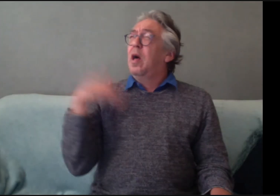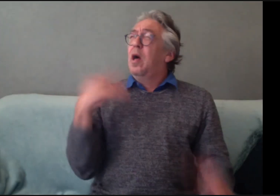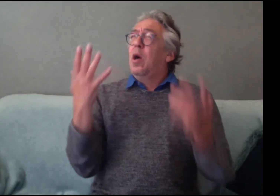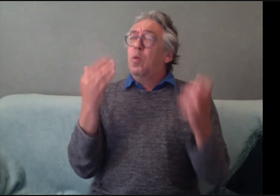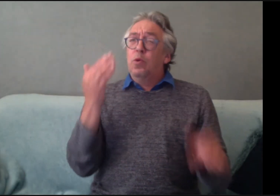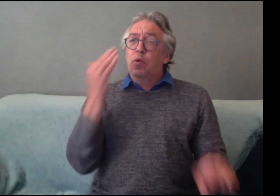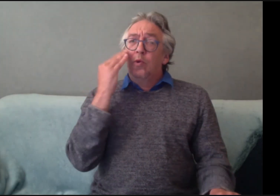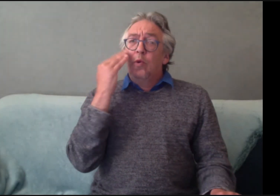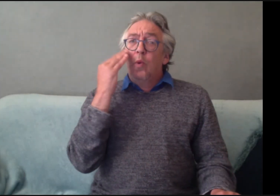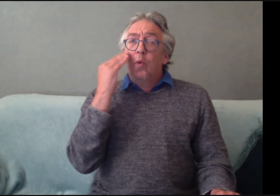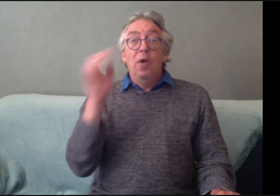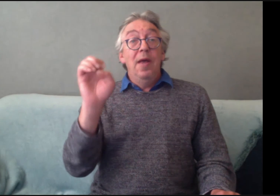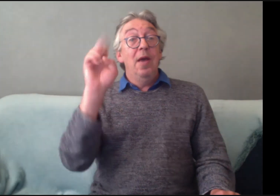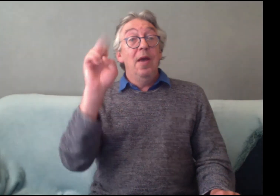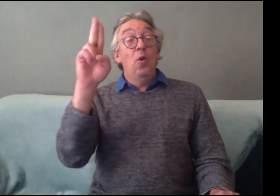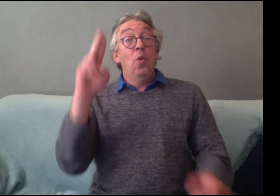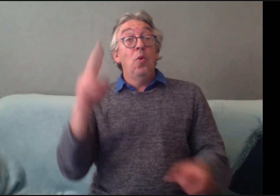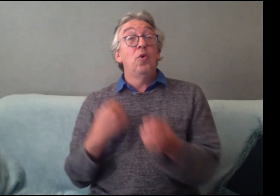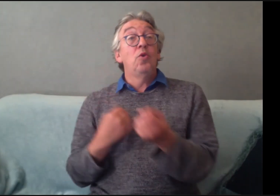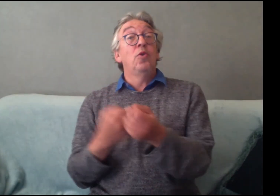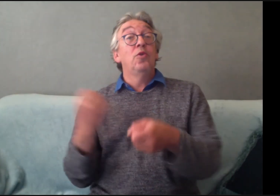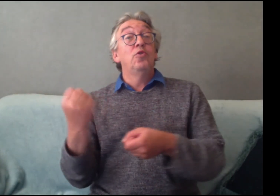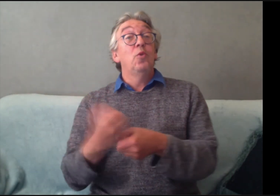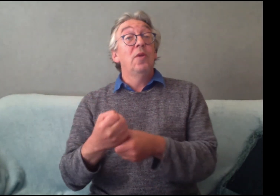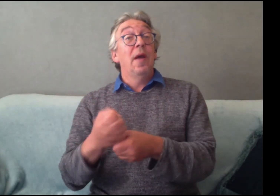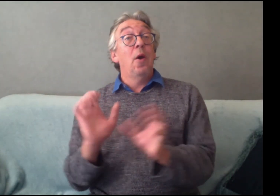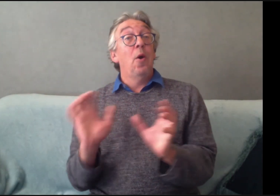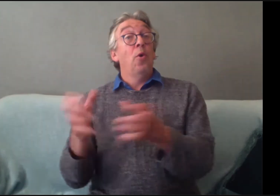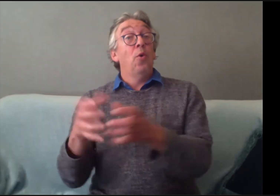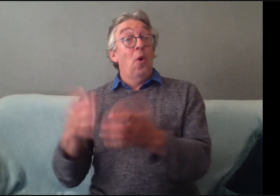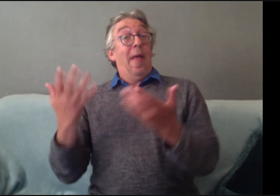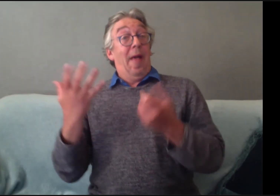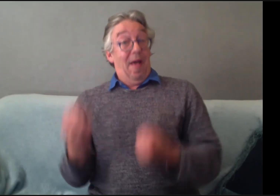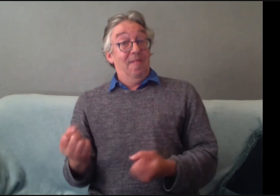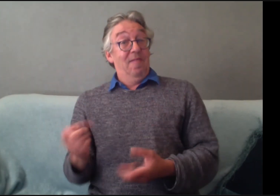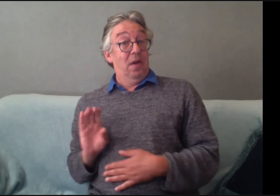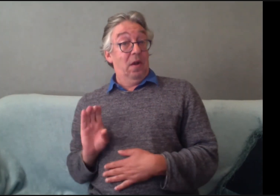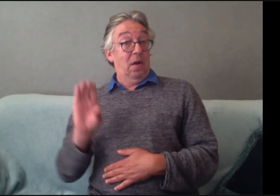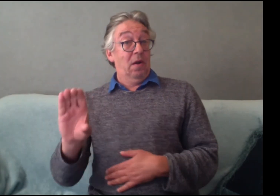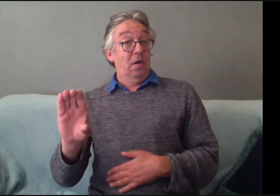a funding option or strand similar to EU technical assistance